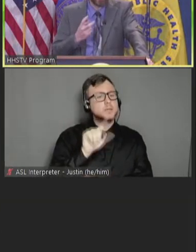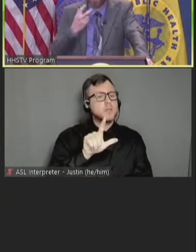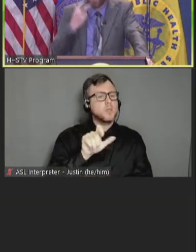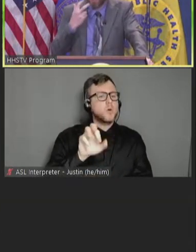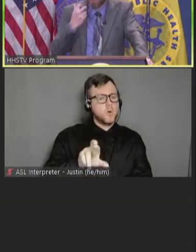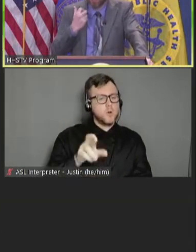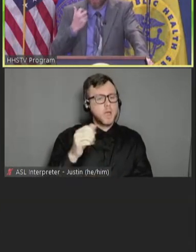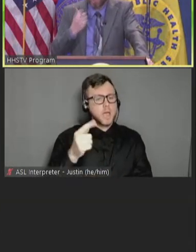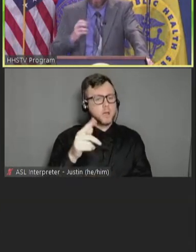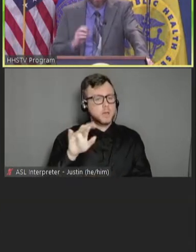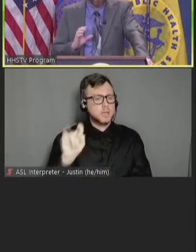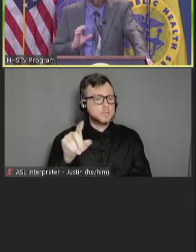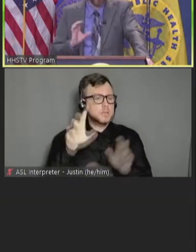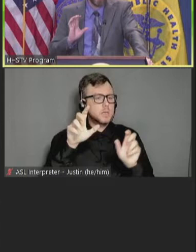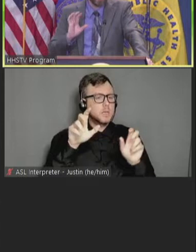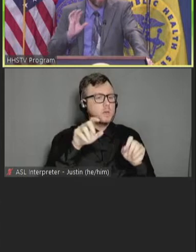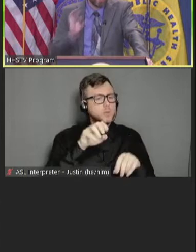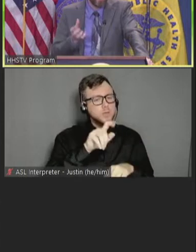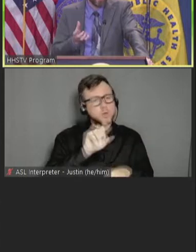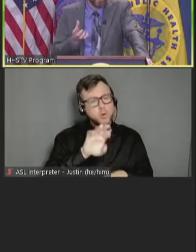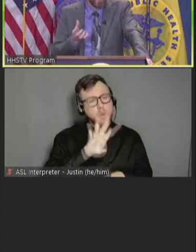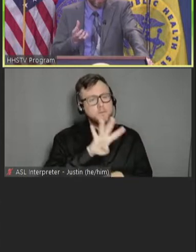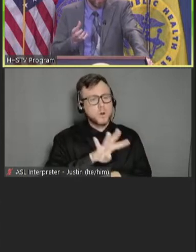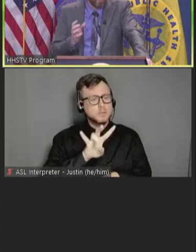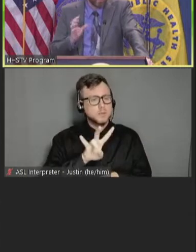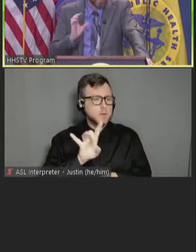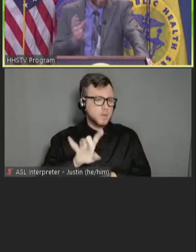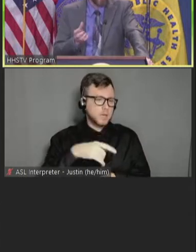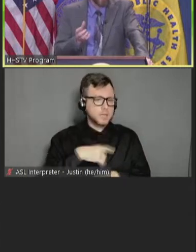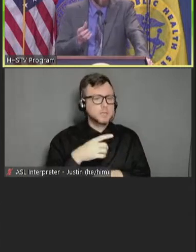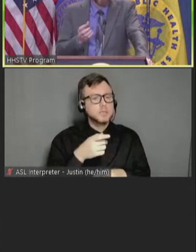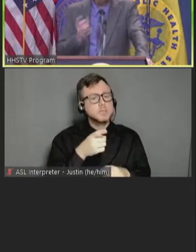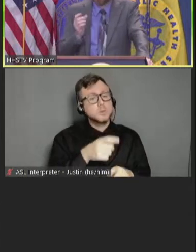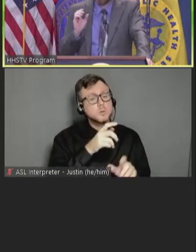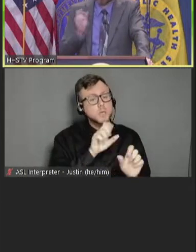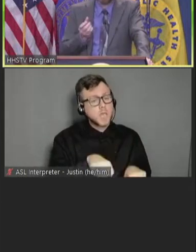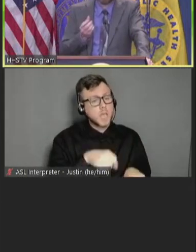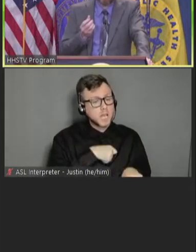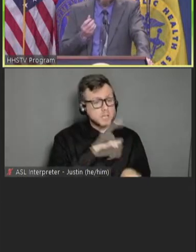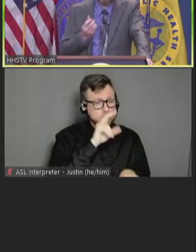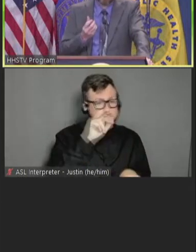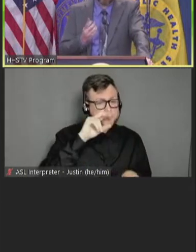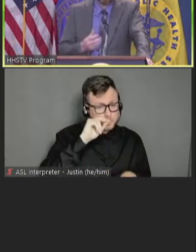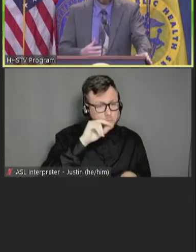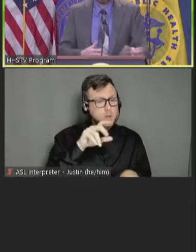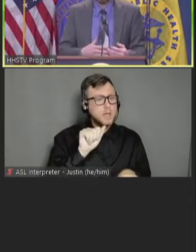either by a spray or they can be freeze-dried, or lyophilized and put in blister packs, which again